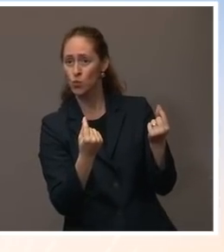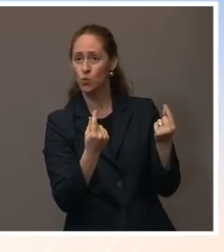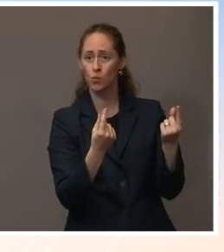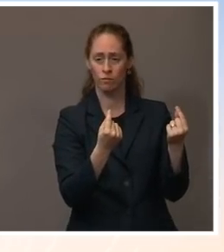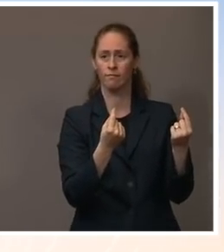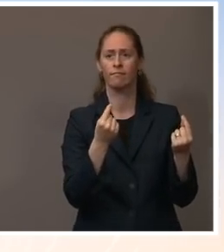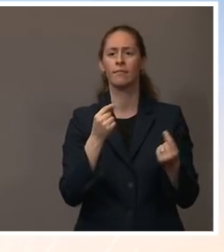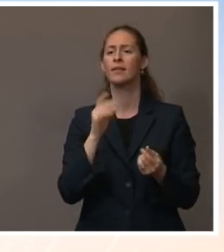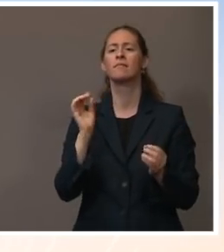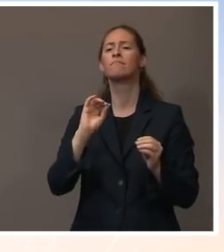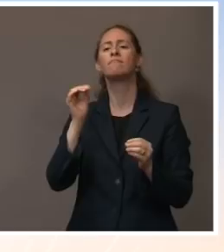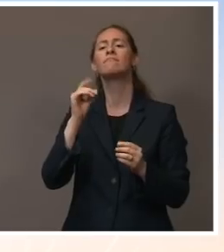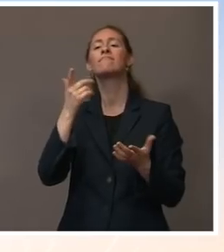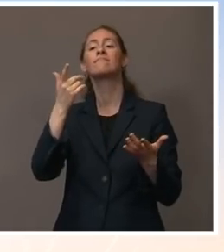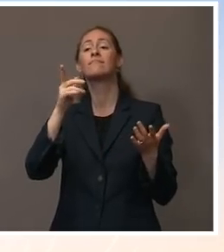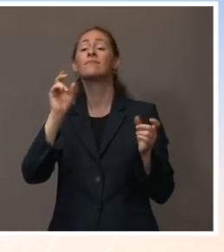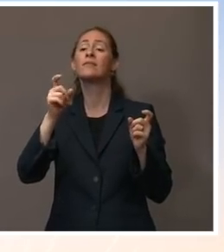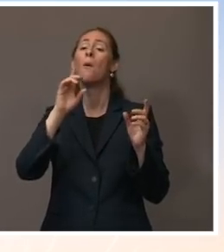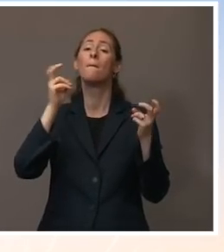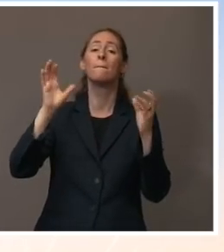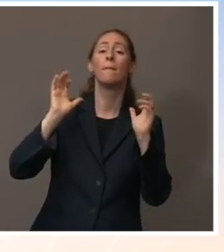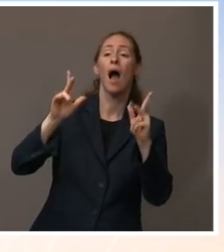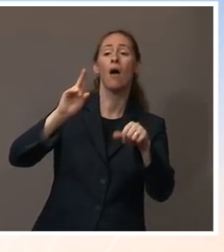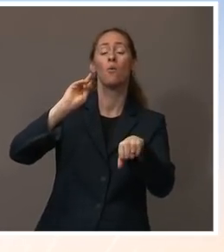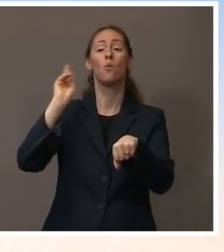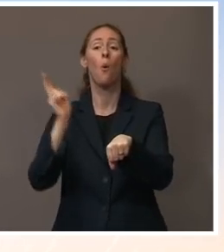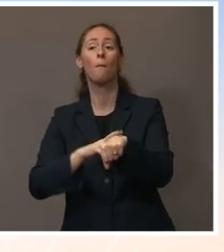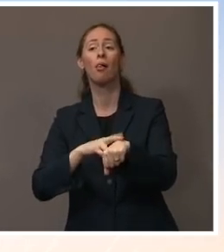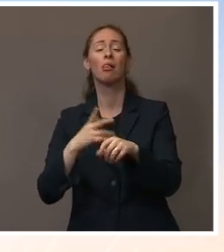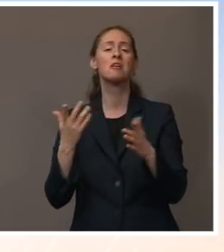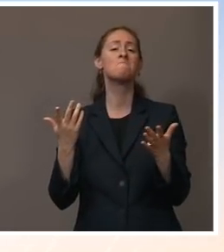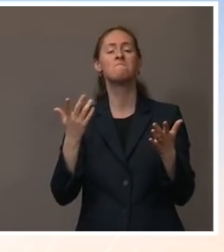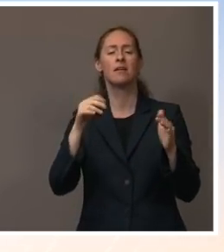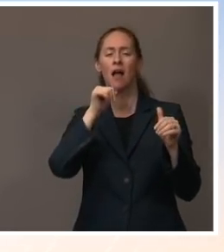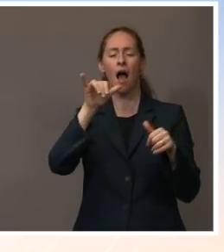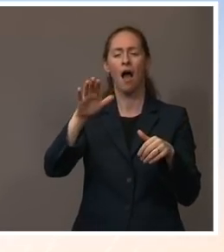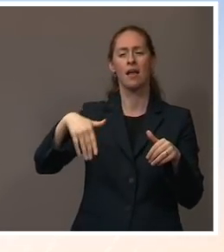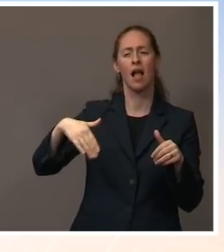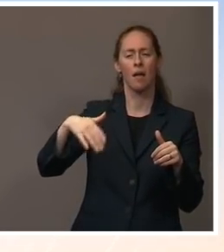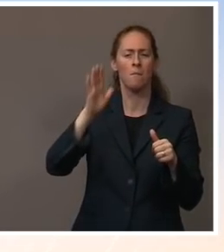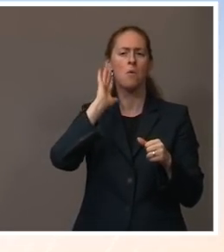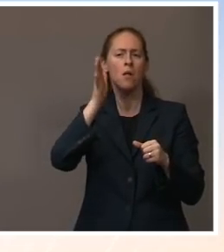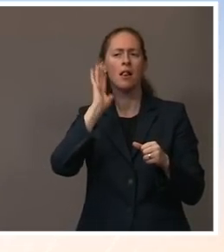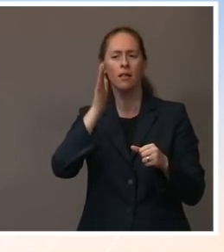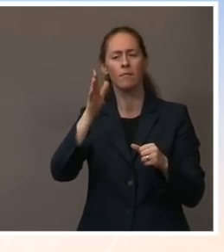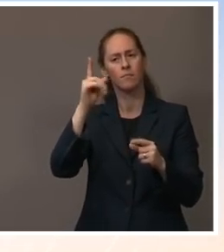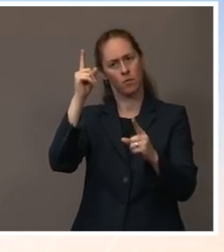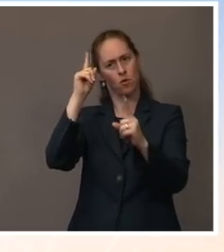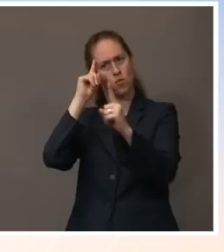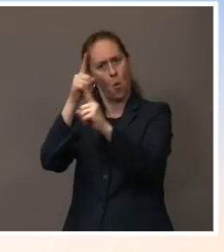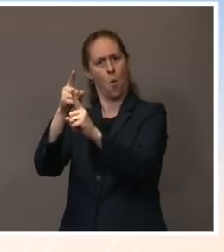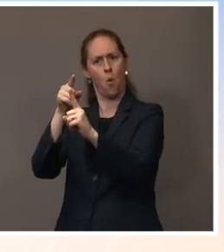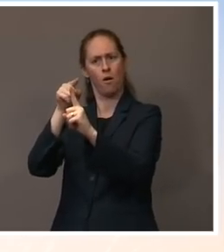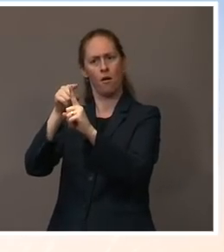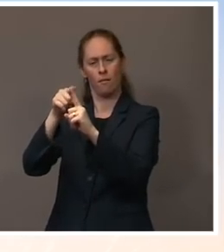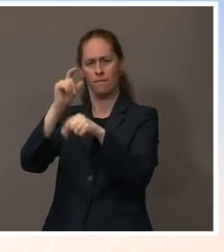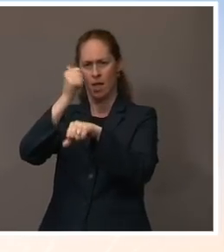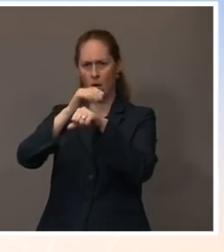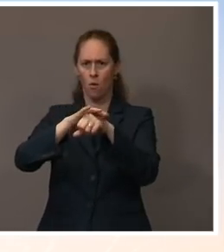where it should be back to normal. So, it's always going -- was always going to be local, was always going to be based on what the decisions are made,